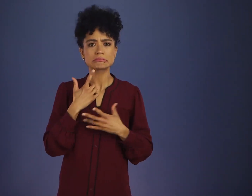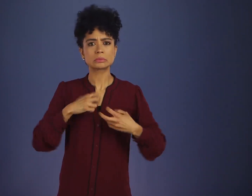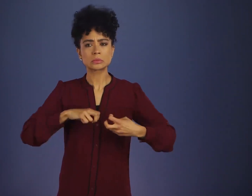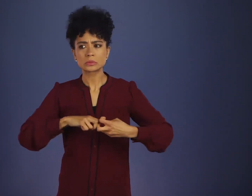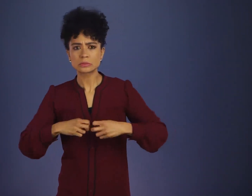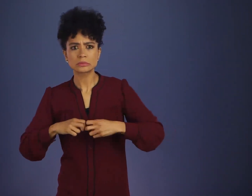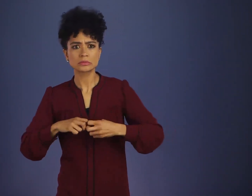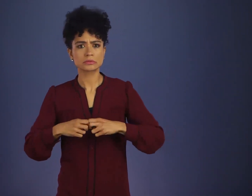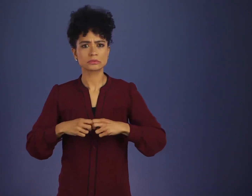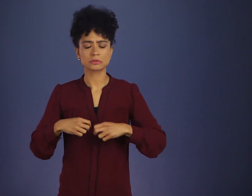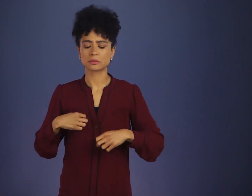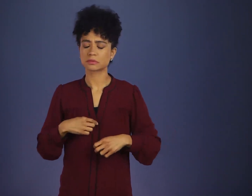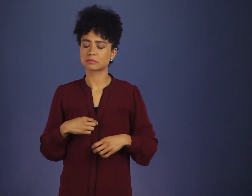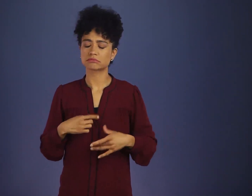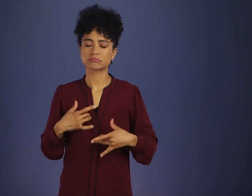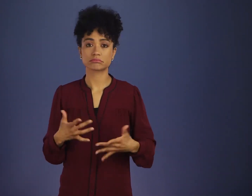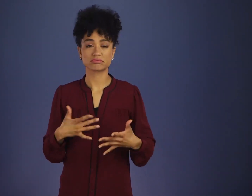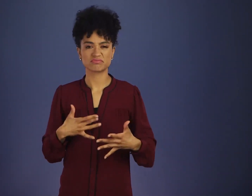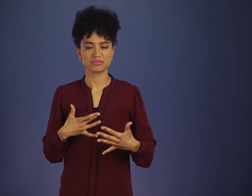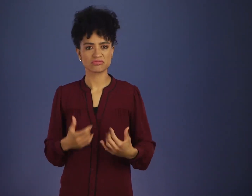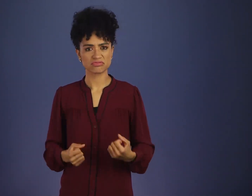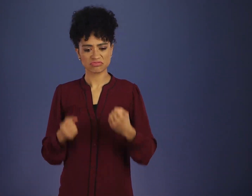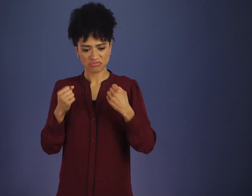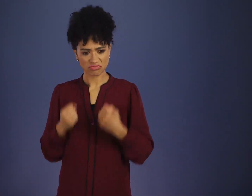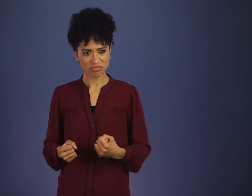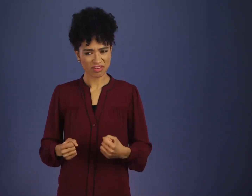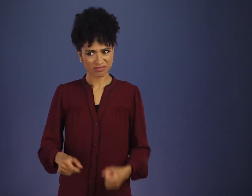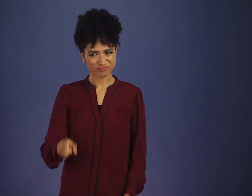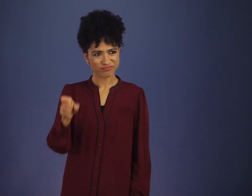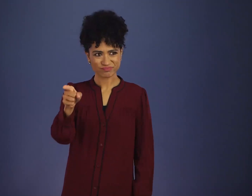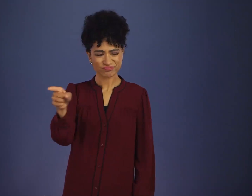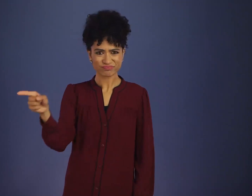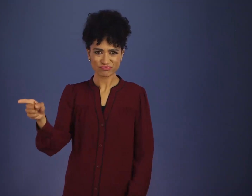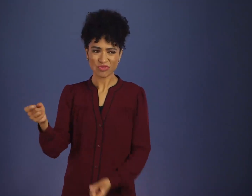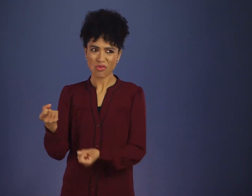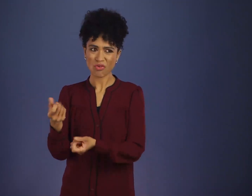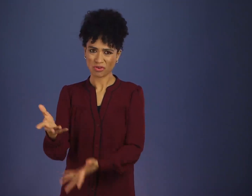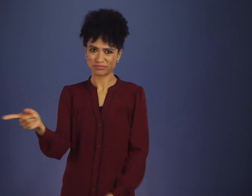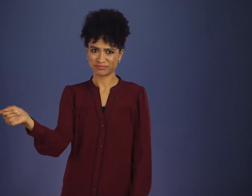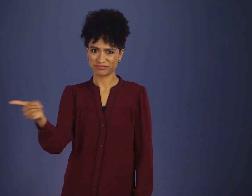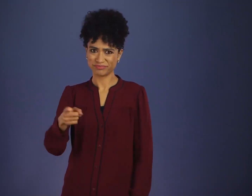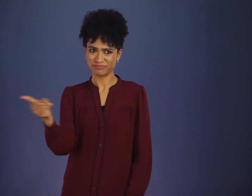Our present anxieties and troubles, we cry, are caused by the behavior of other people —